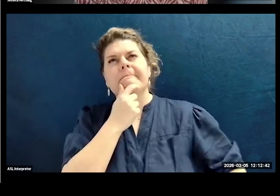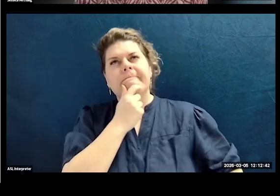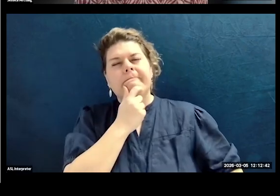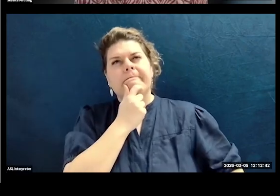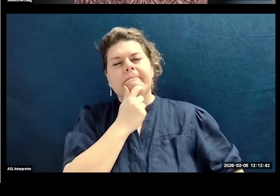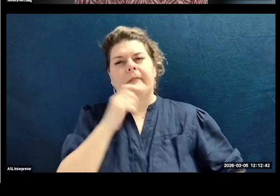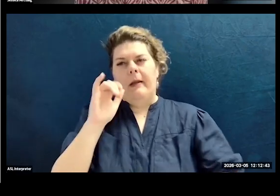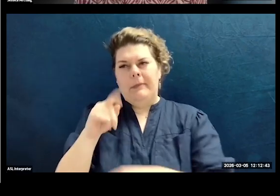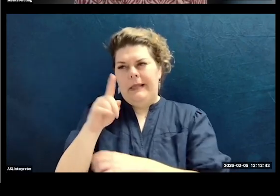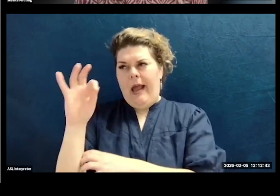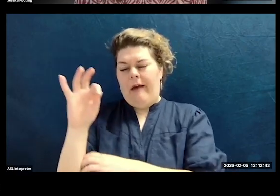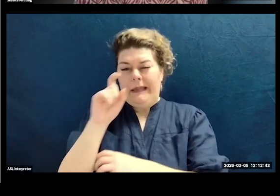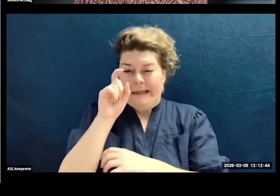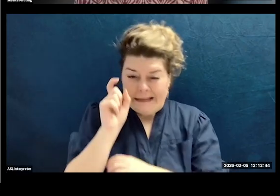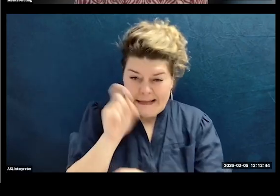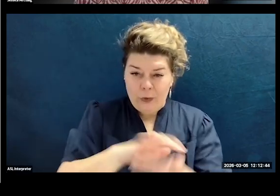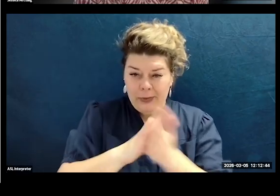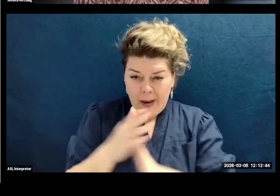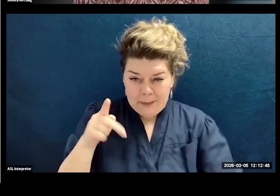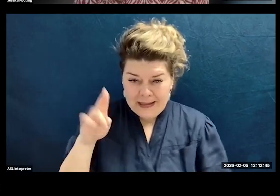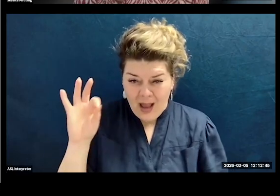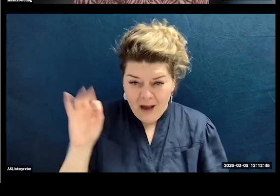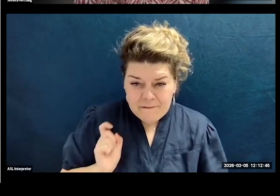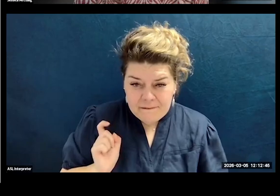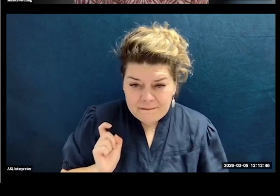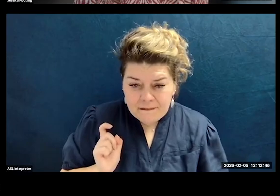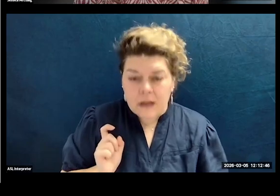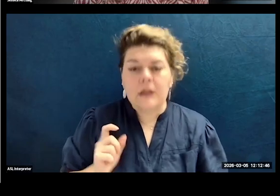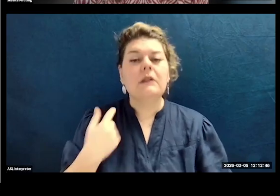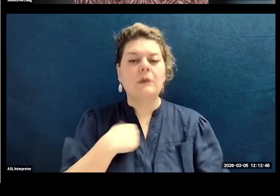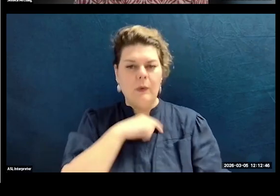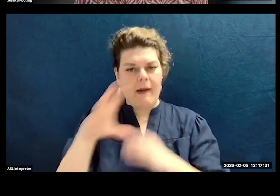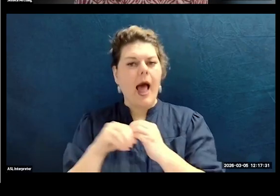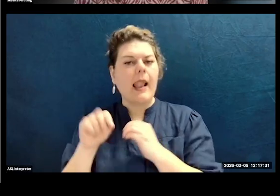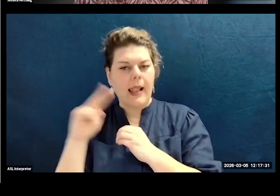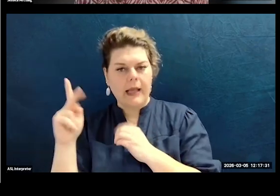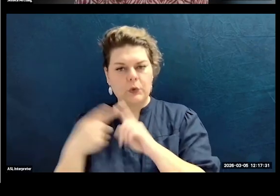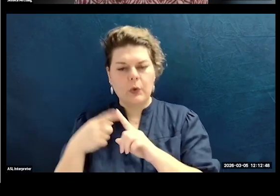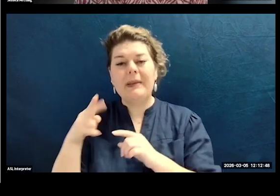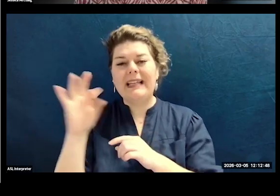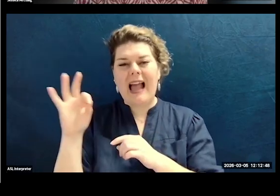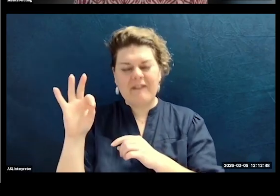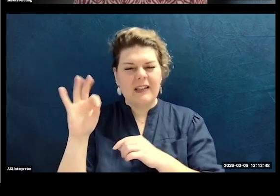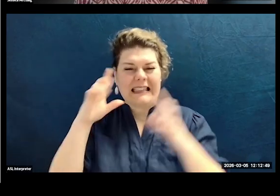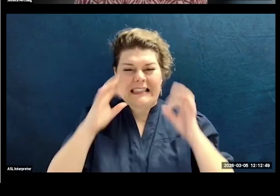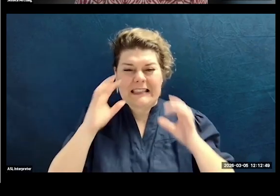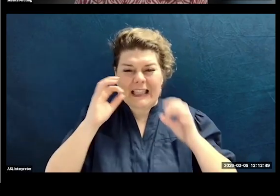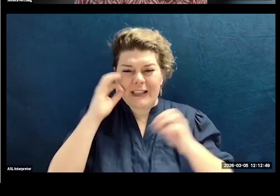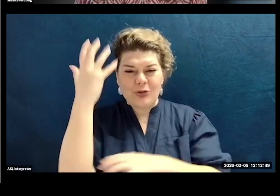does this document need to be a PDF? We've linked on this slide to a PDF decision tree that can help you answer this question